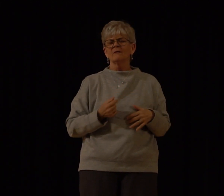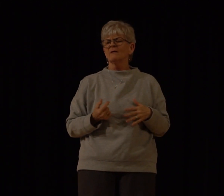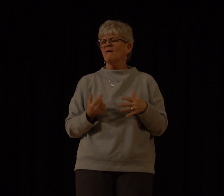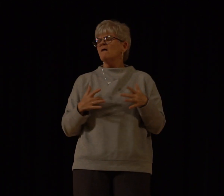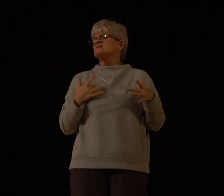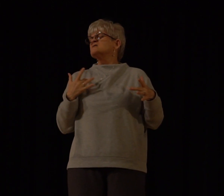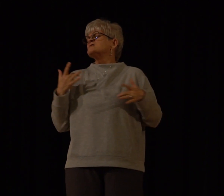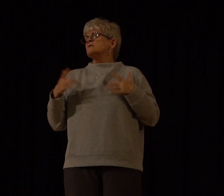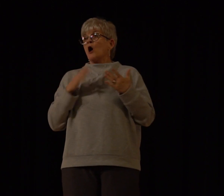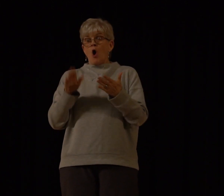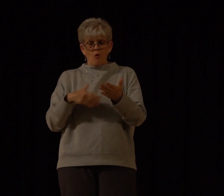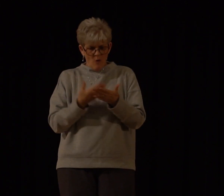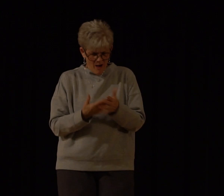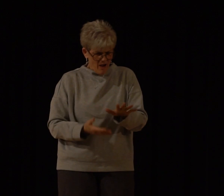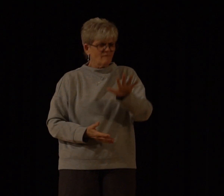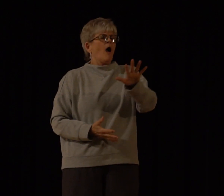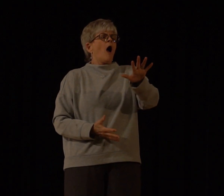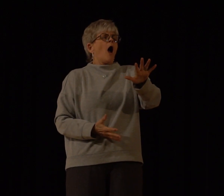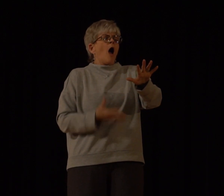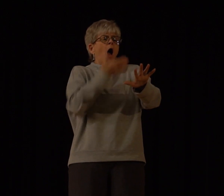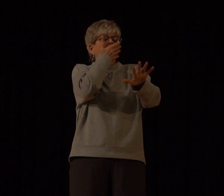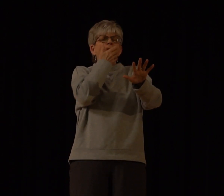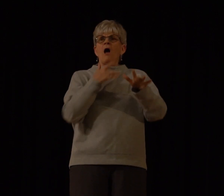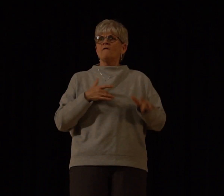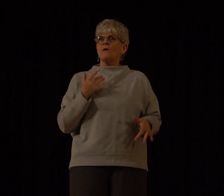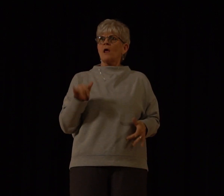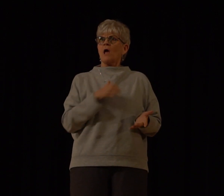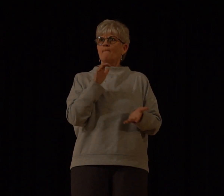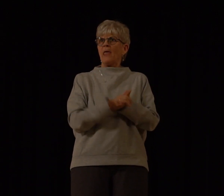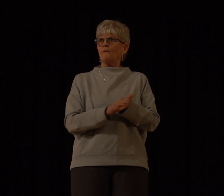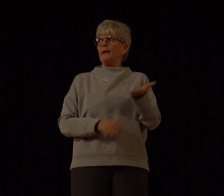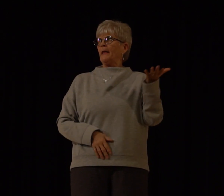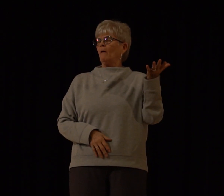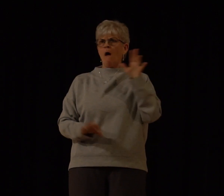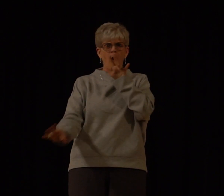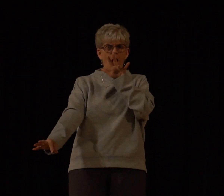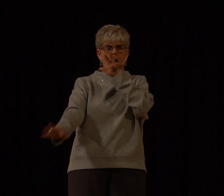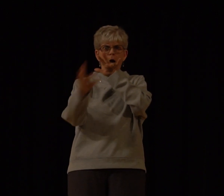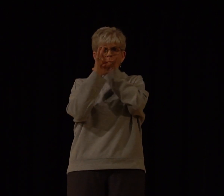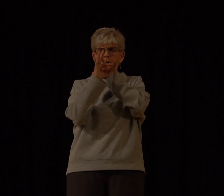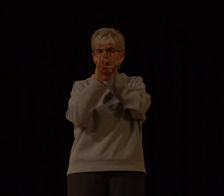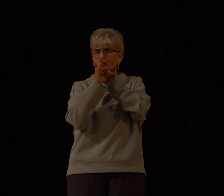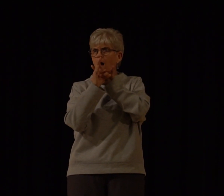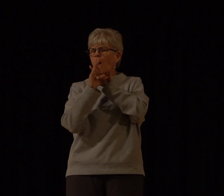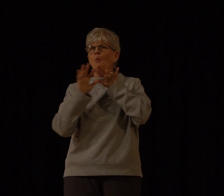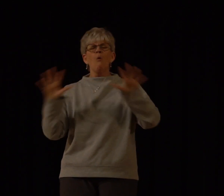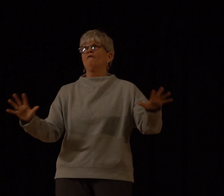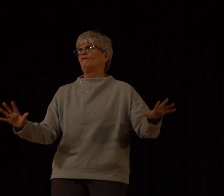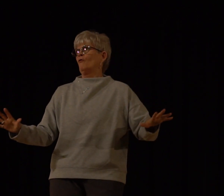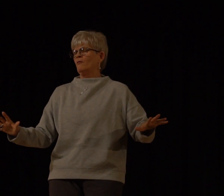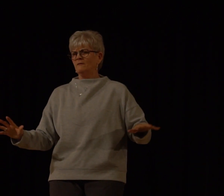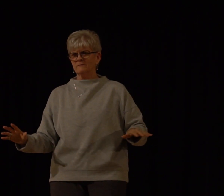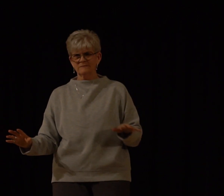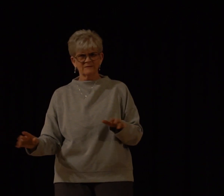to graduate. I was so excited the day arrived I thought I was getting married. I put it on,